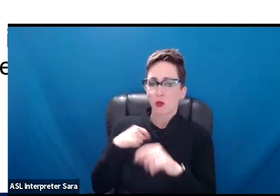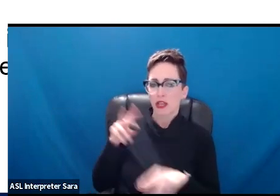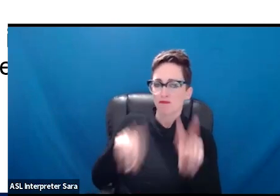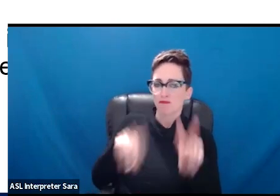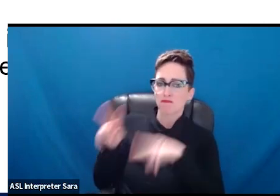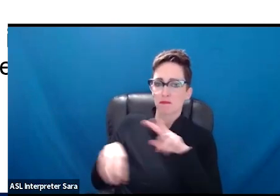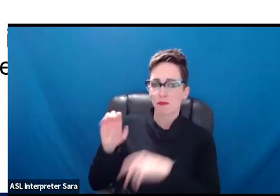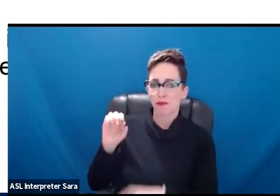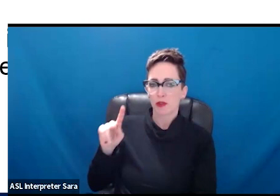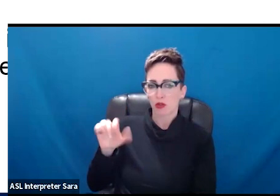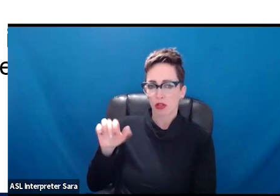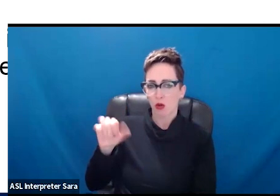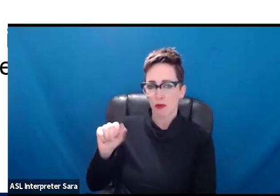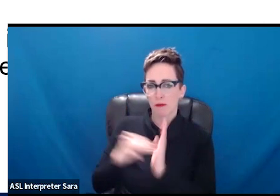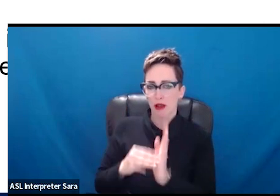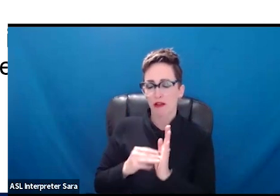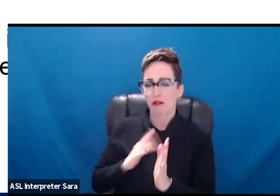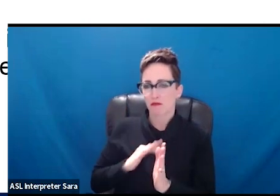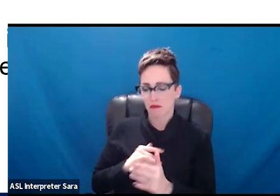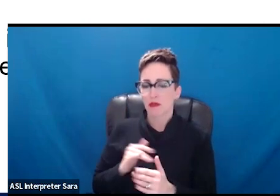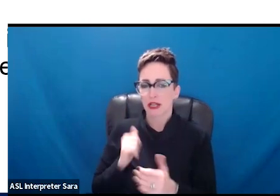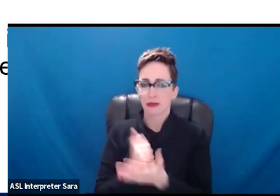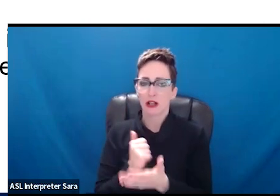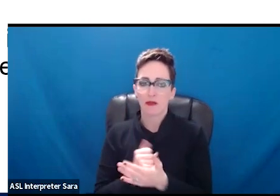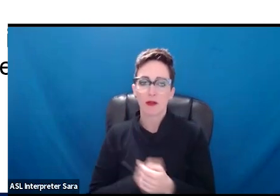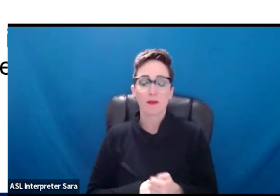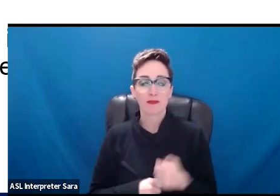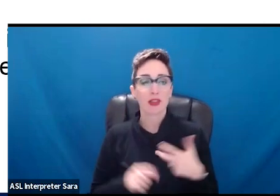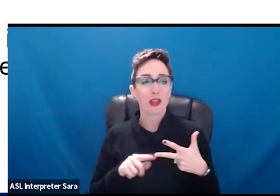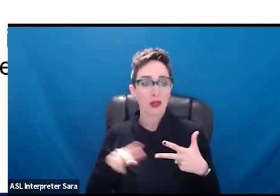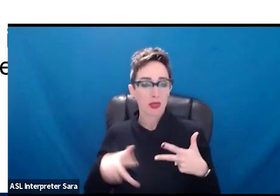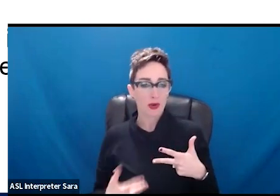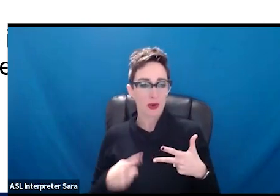Children's Services using the Connecticut model is also very helpful.